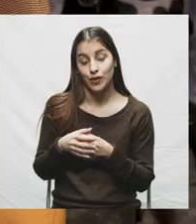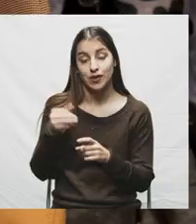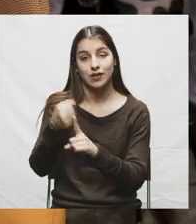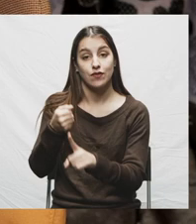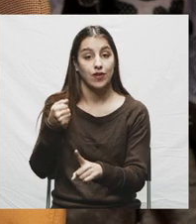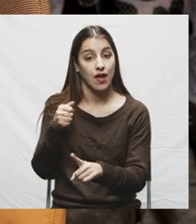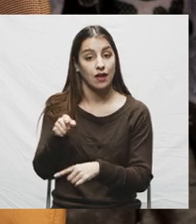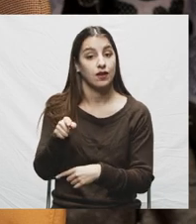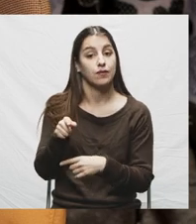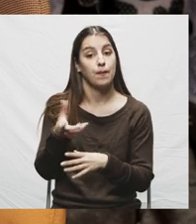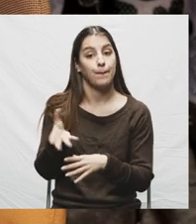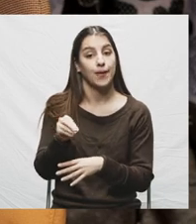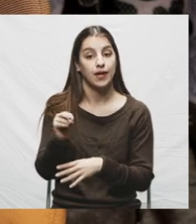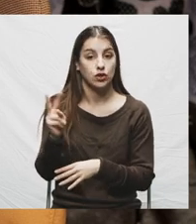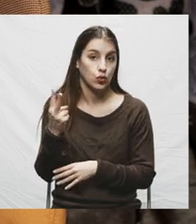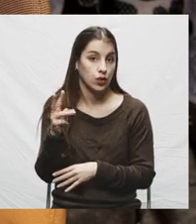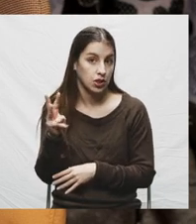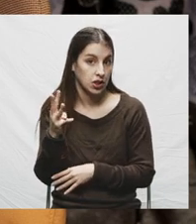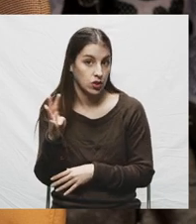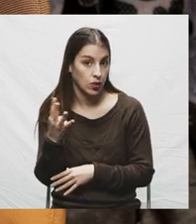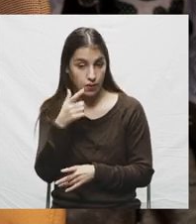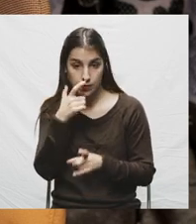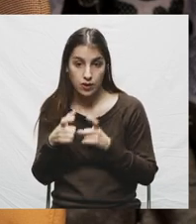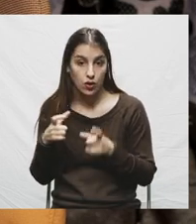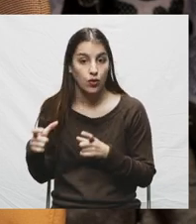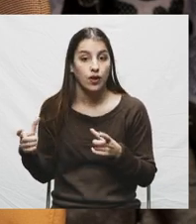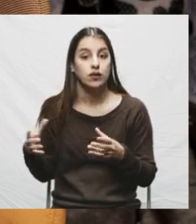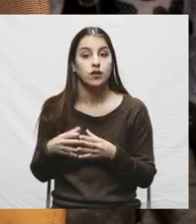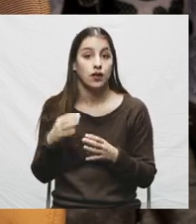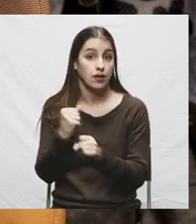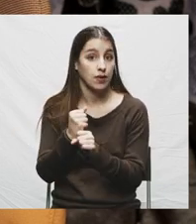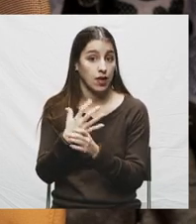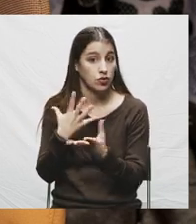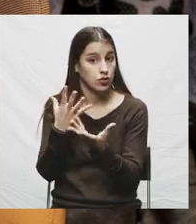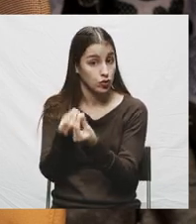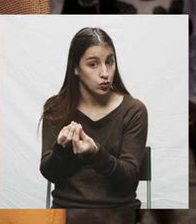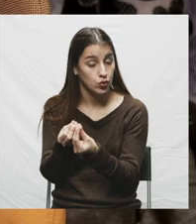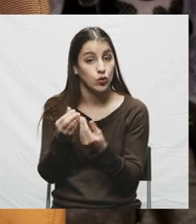and to challenge 2, 3, maybe 4 people, to work with me,